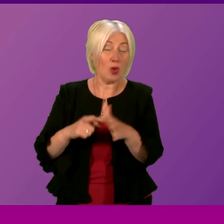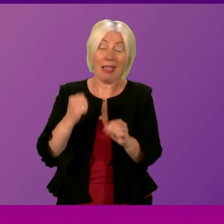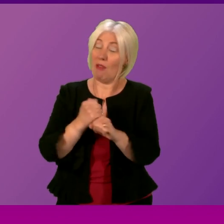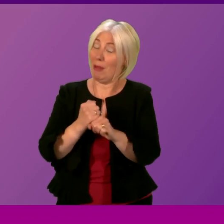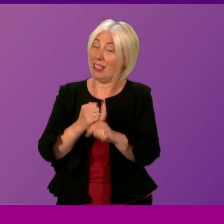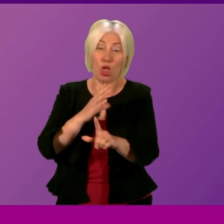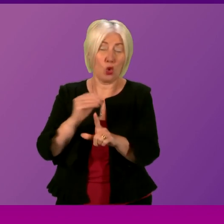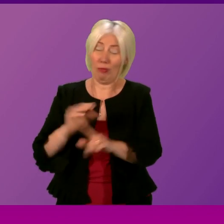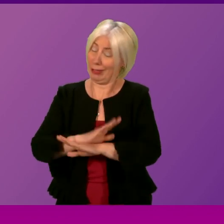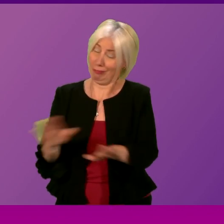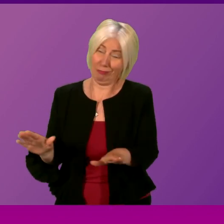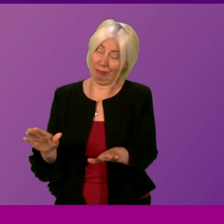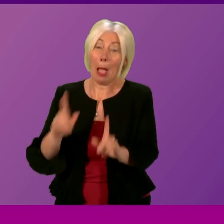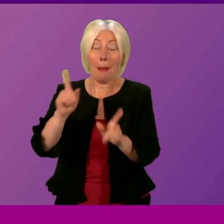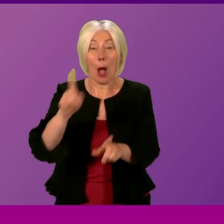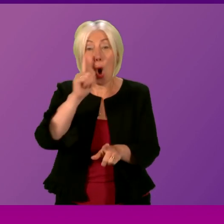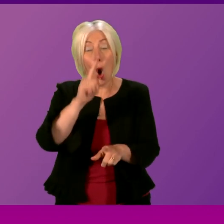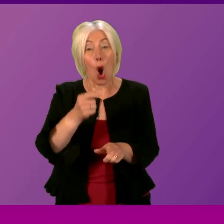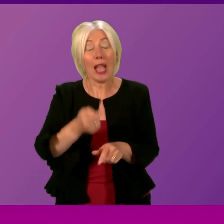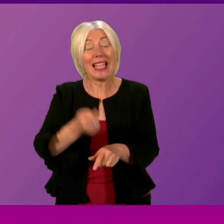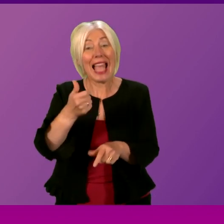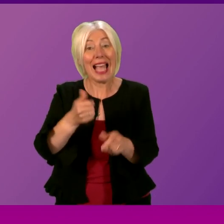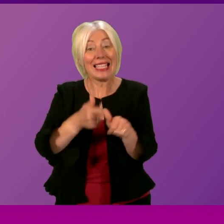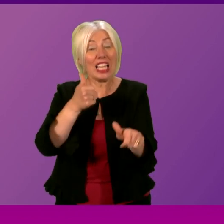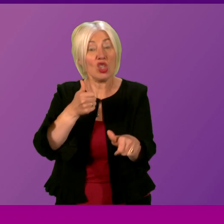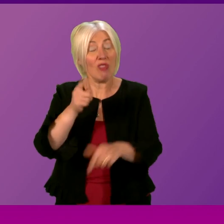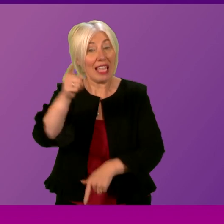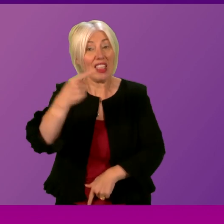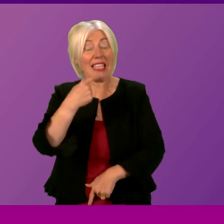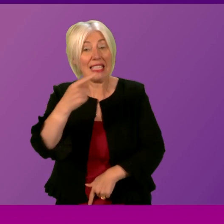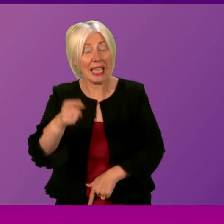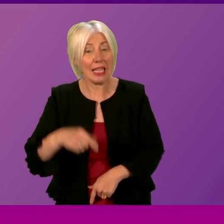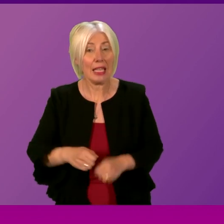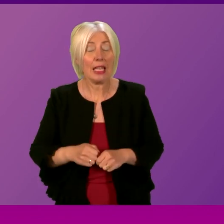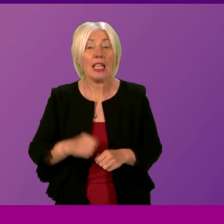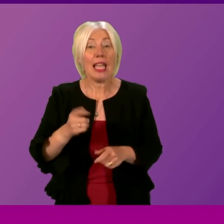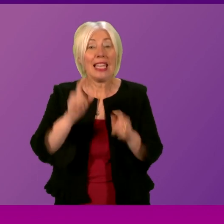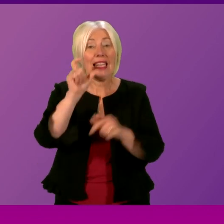Listen to what the oil and gas industry is saying. Emma Pinchbeck, chief executive officer of Energy UK said: